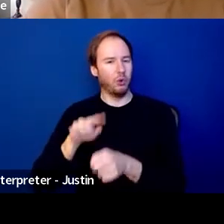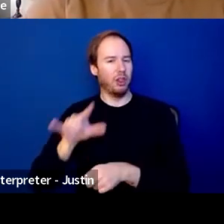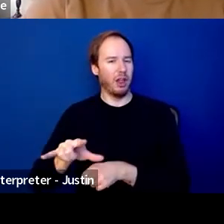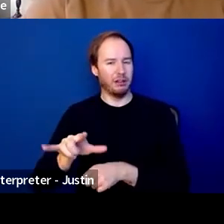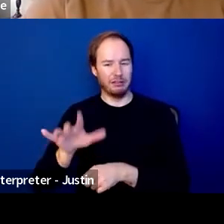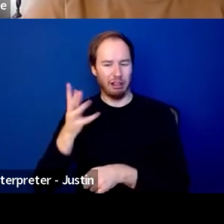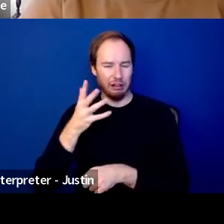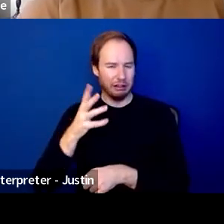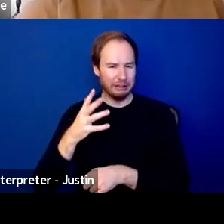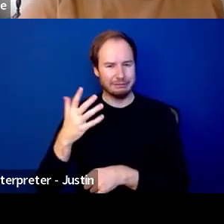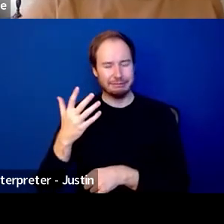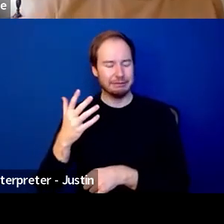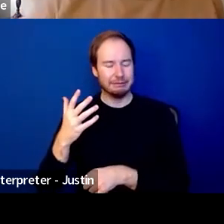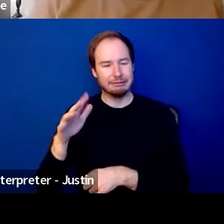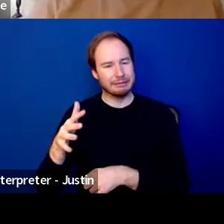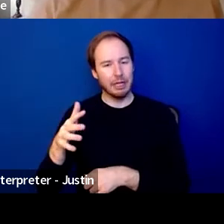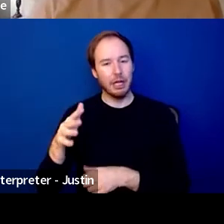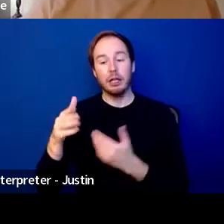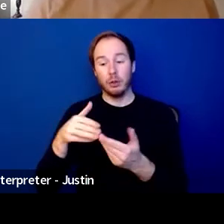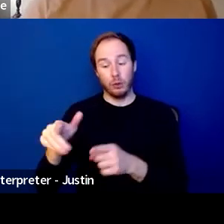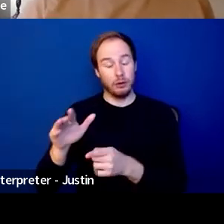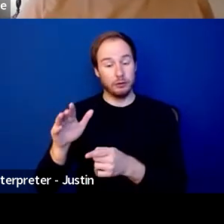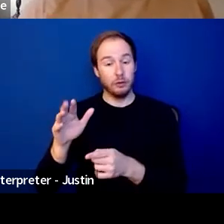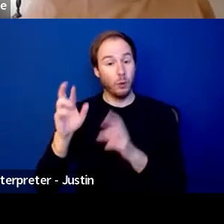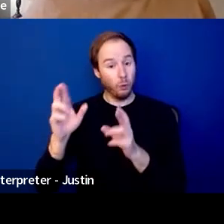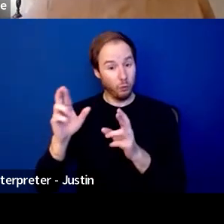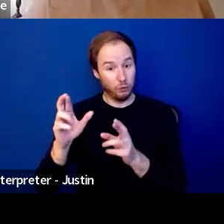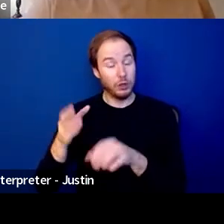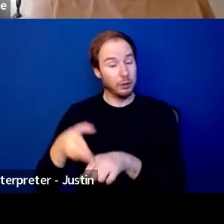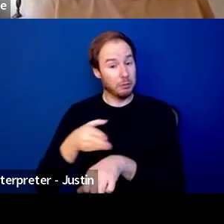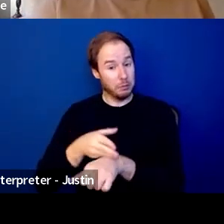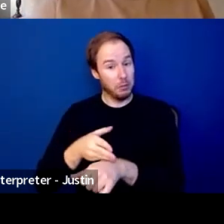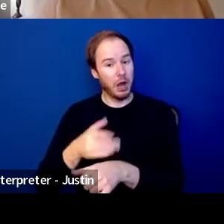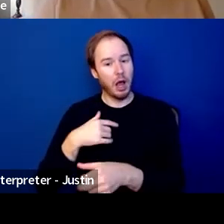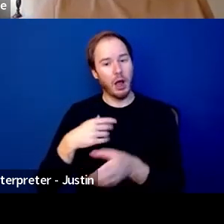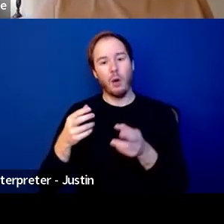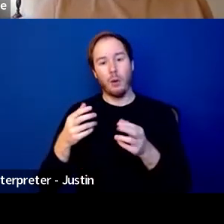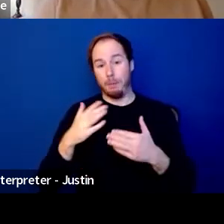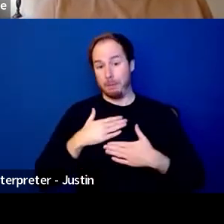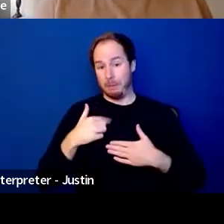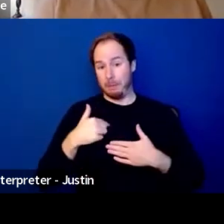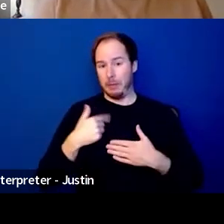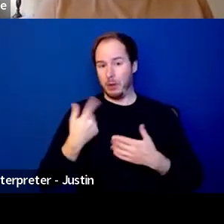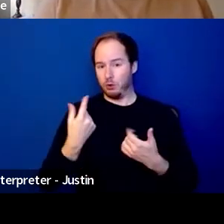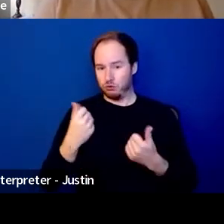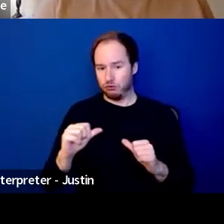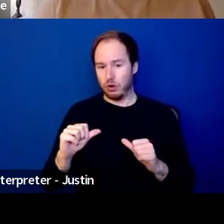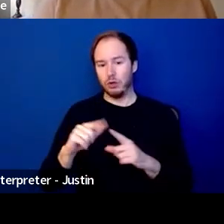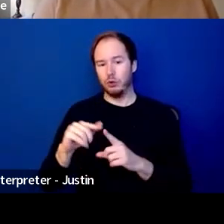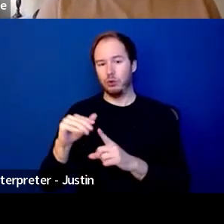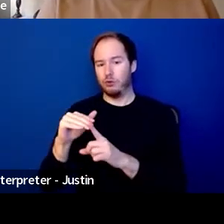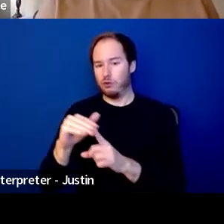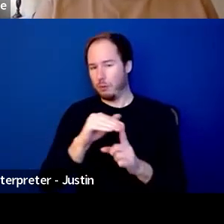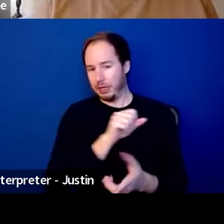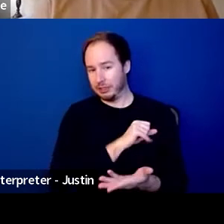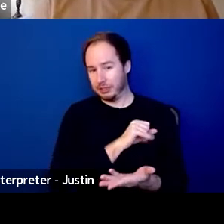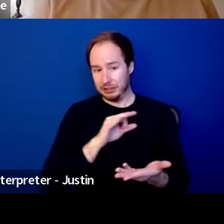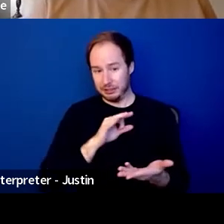in the future when that person is hopefully doing better, I always try to remind the staff that helped take care of that patient